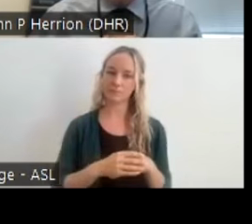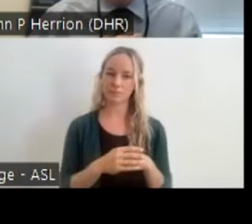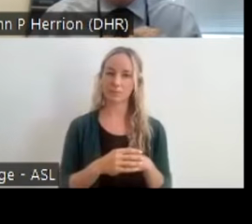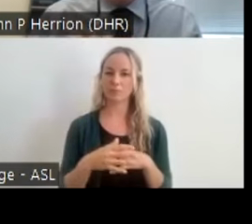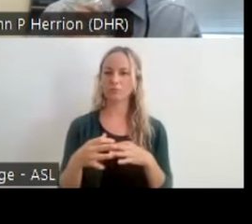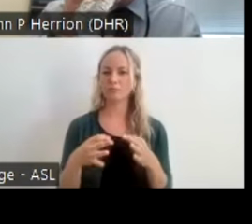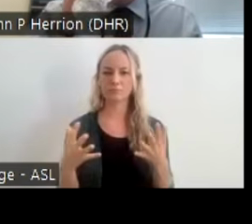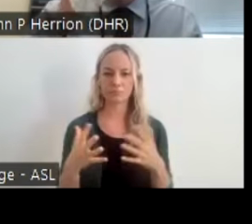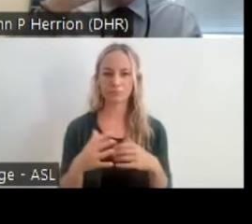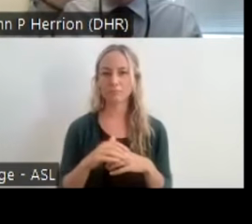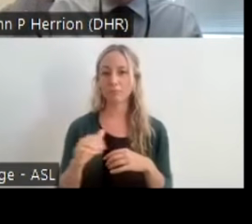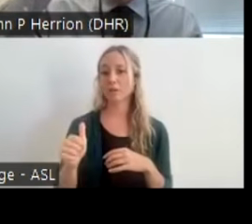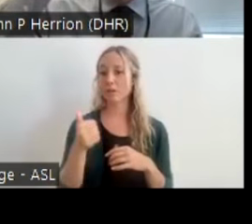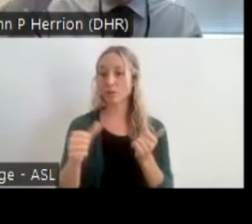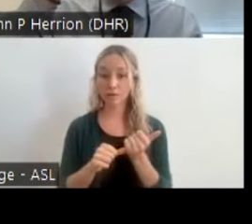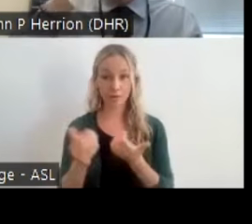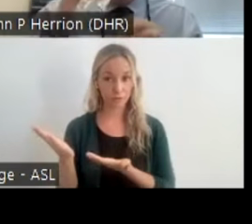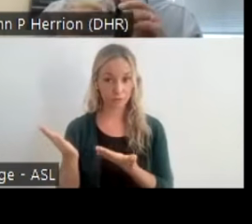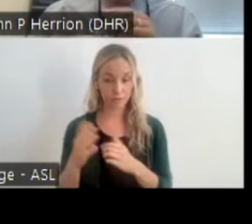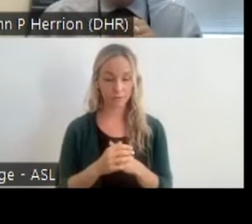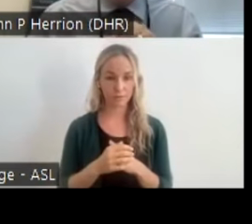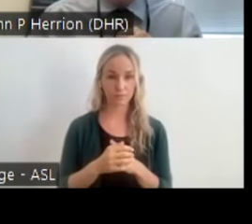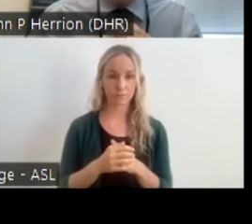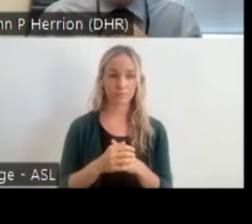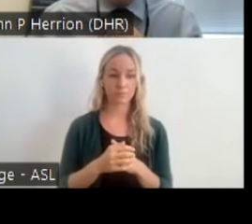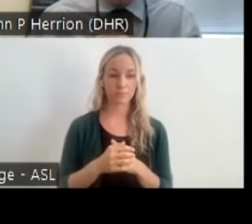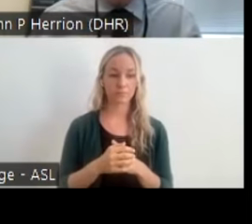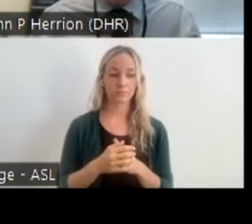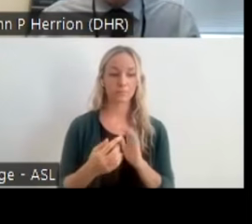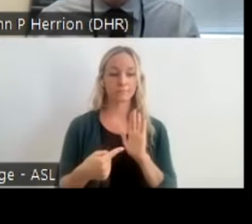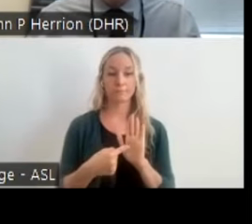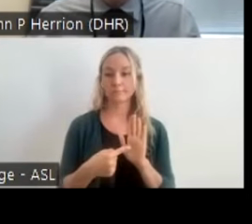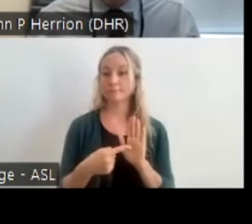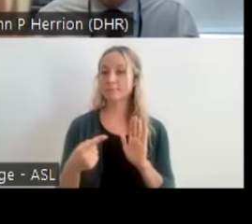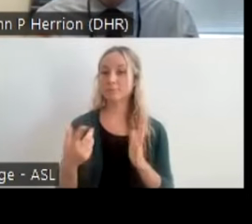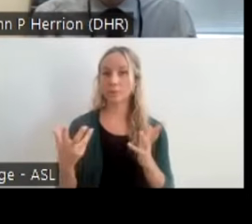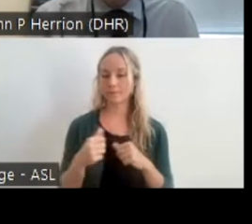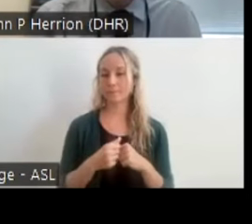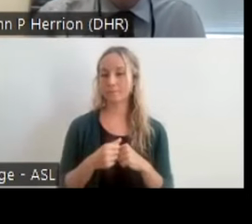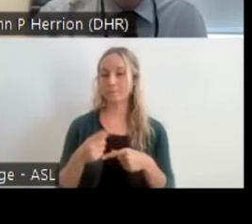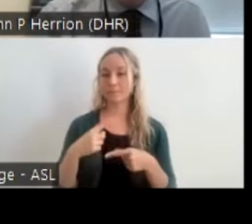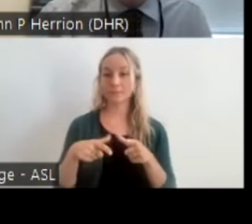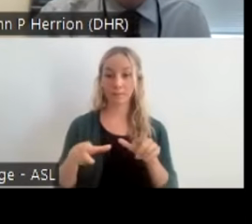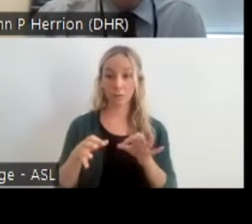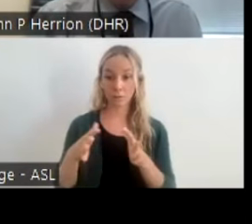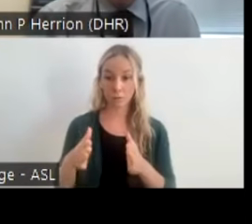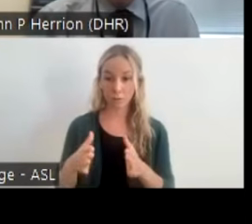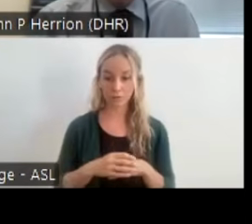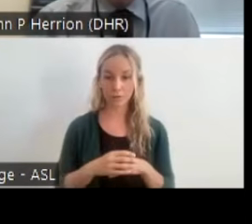providing materials in alternative format, or acquiring or modifying equipment or devices, You